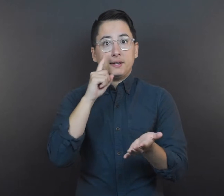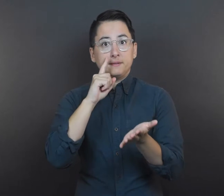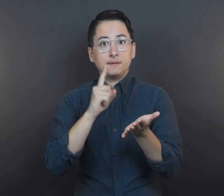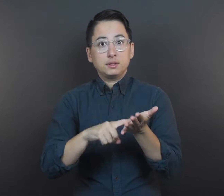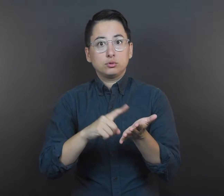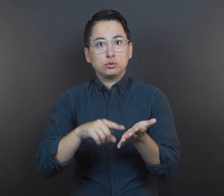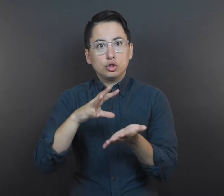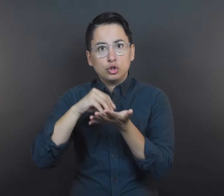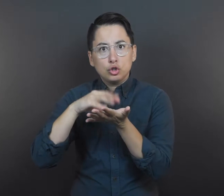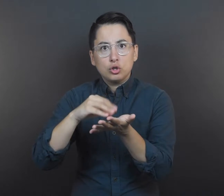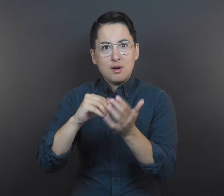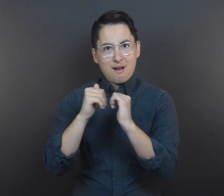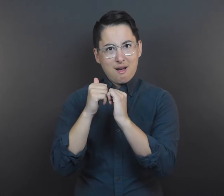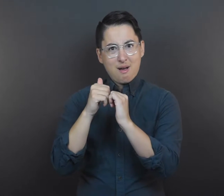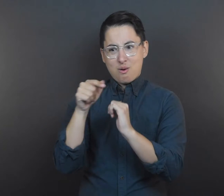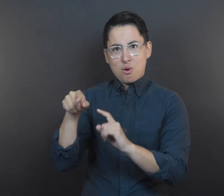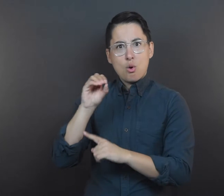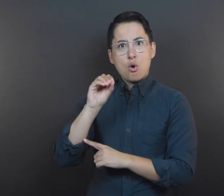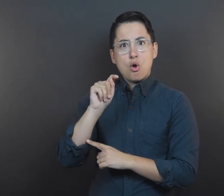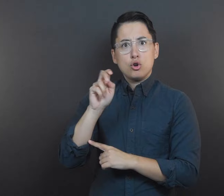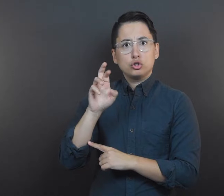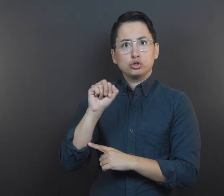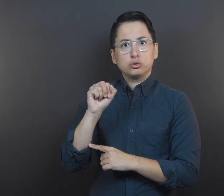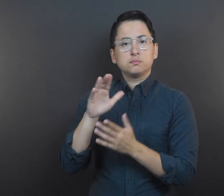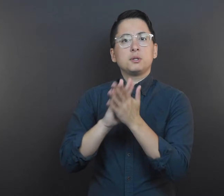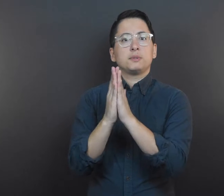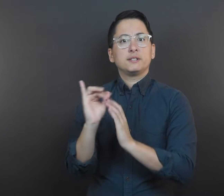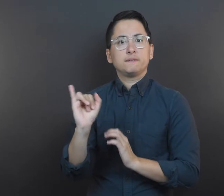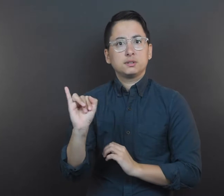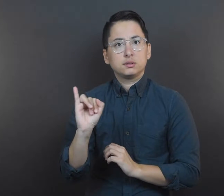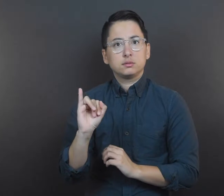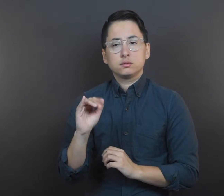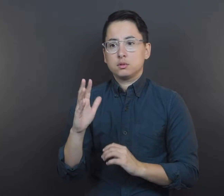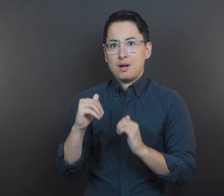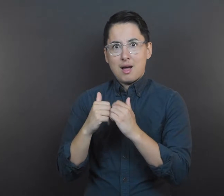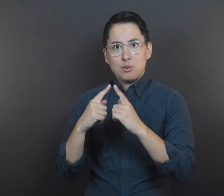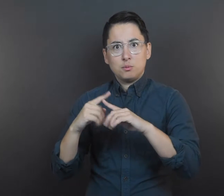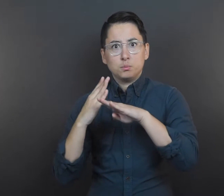was clear that a One Health investigation was needed to learn how the otters became